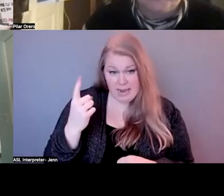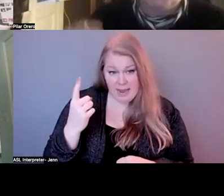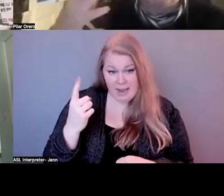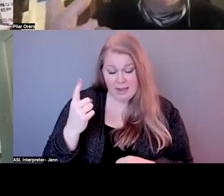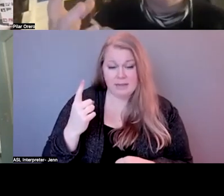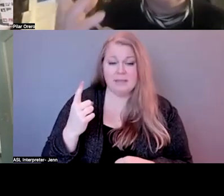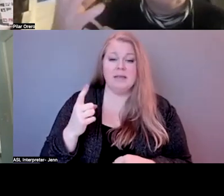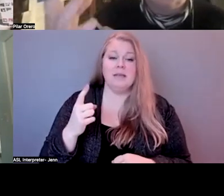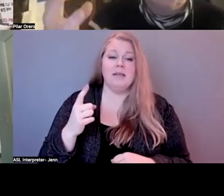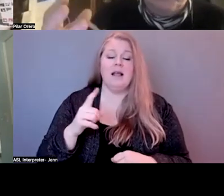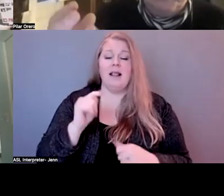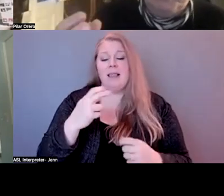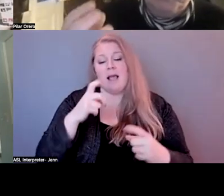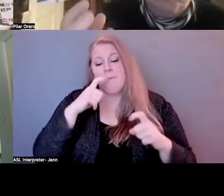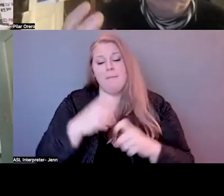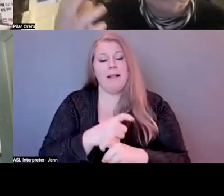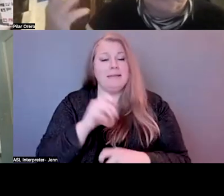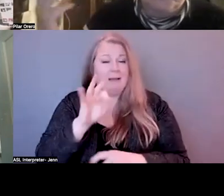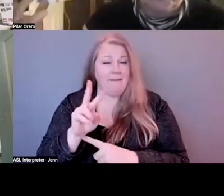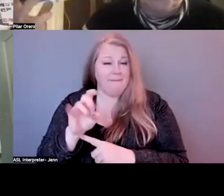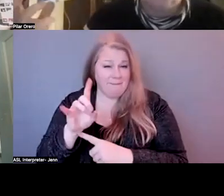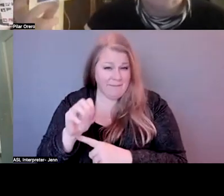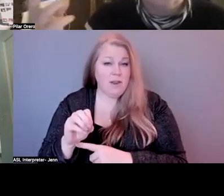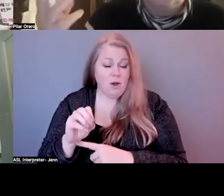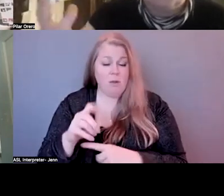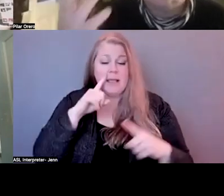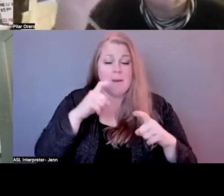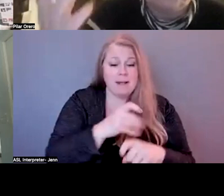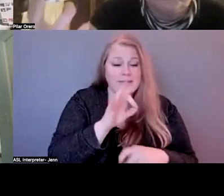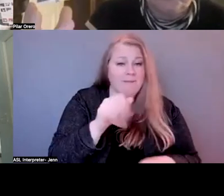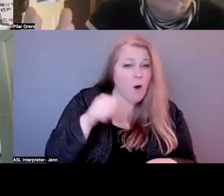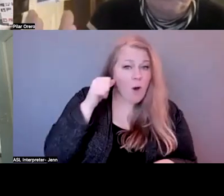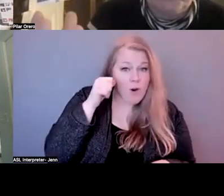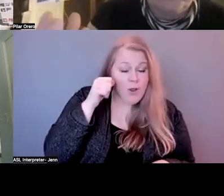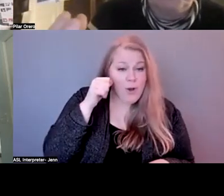The complexity of video for example or the complexity of audio. The complexity of audio could be for example,